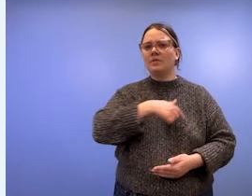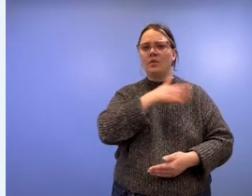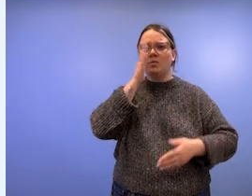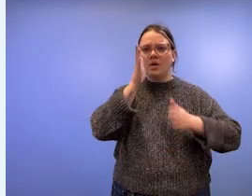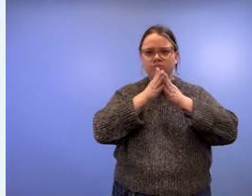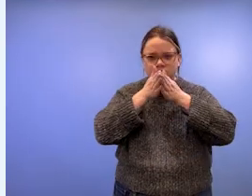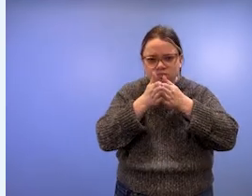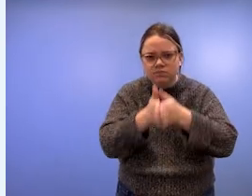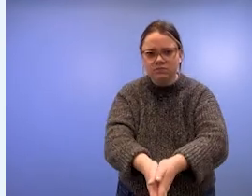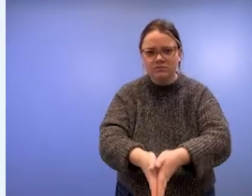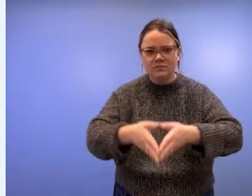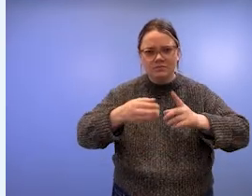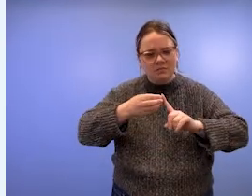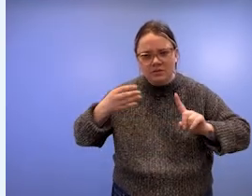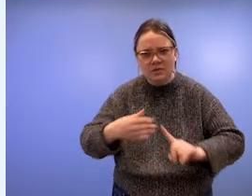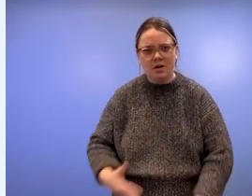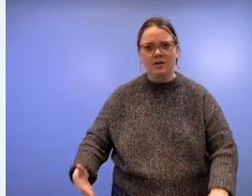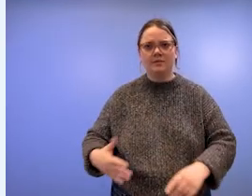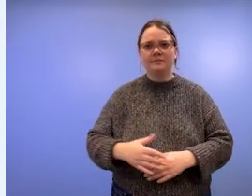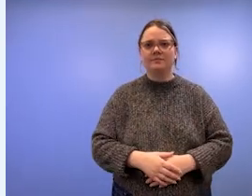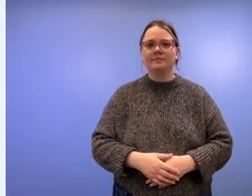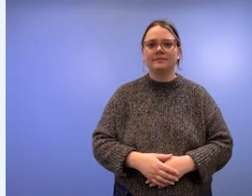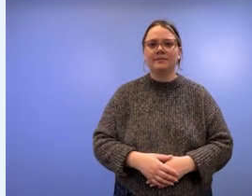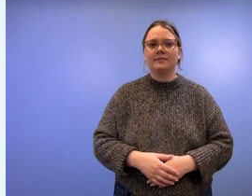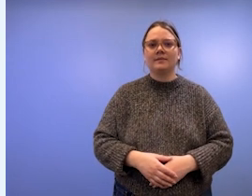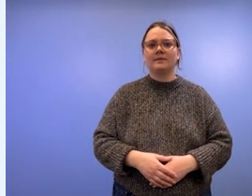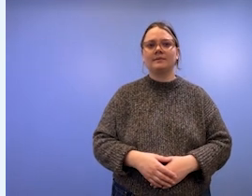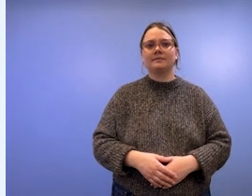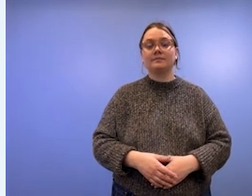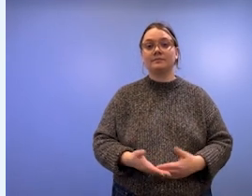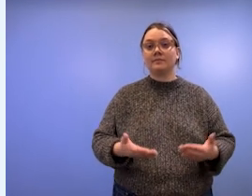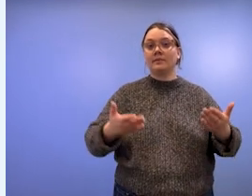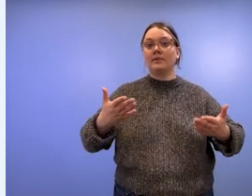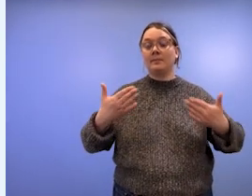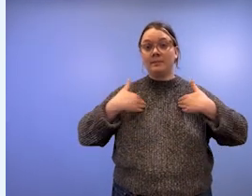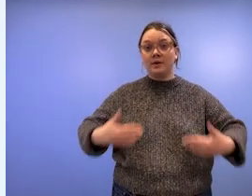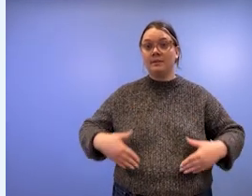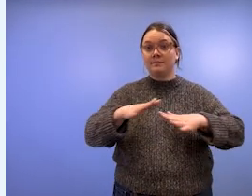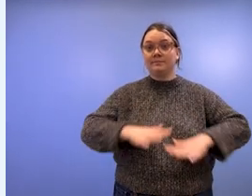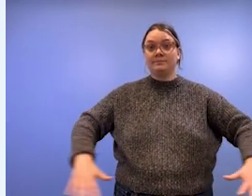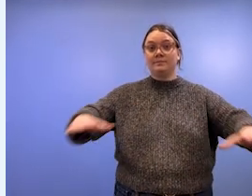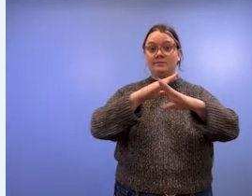a deeper dive into each of these in the next couple slides. Okay, so physical space barriers,